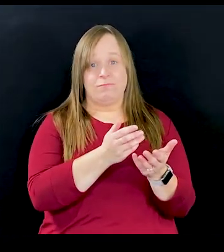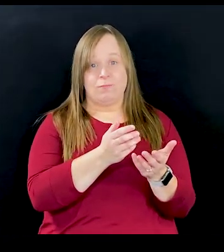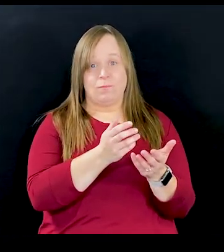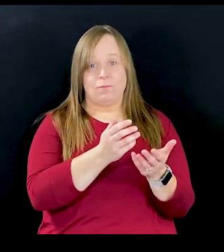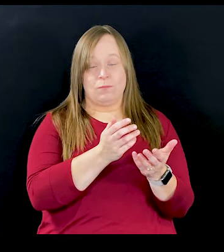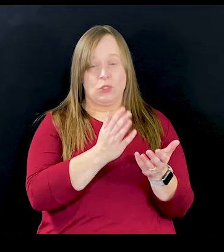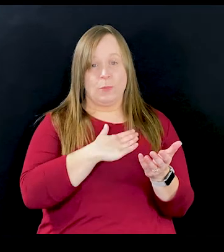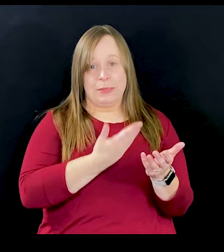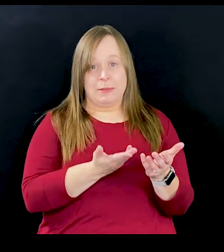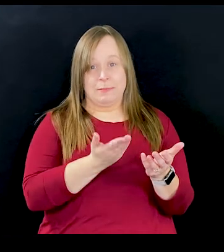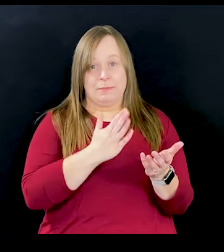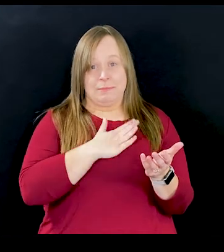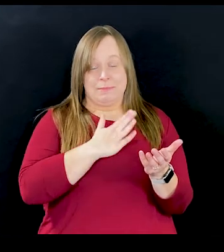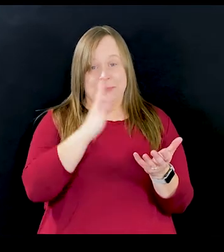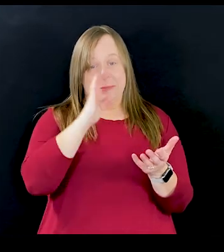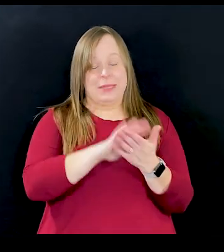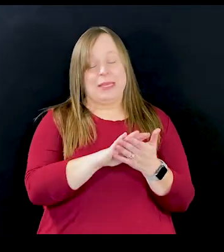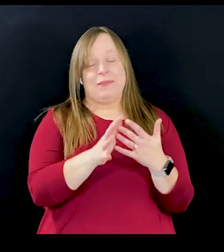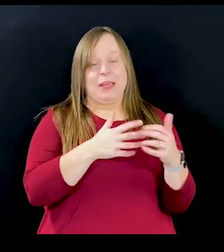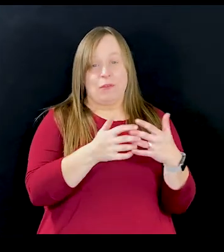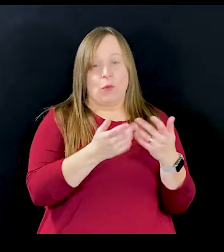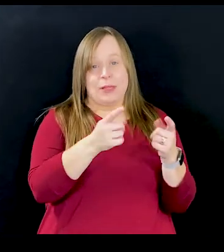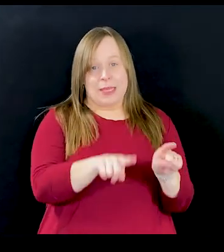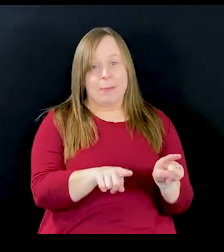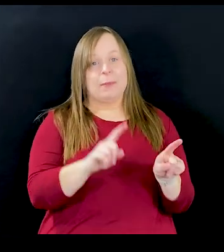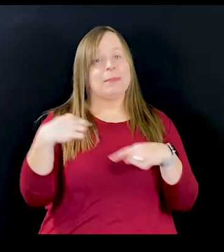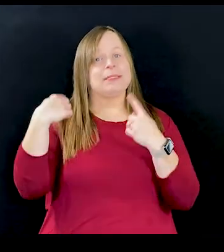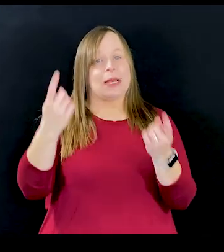And unfortunately, even though that's the case, since then